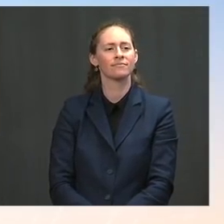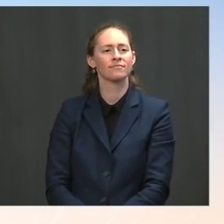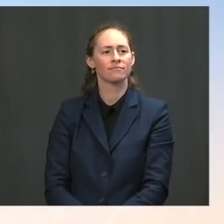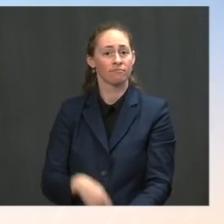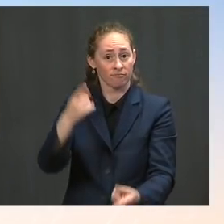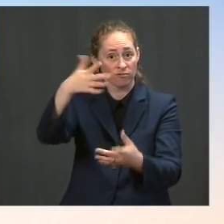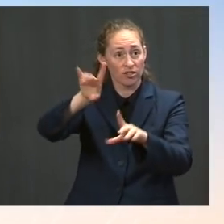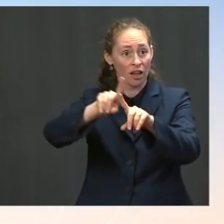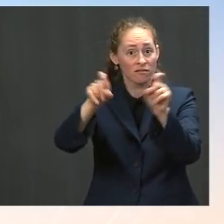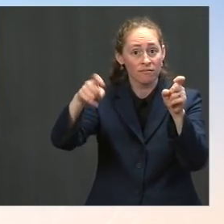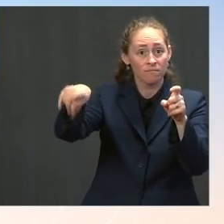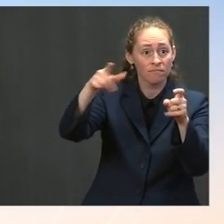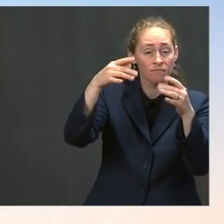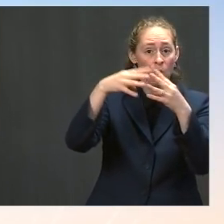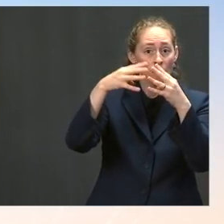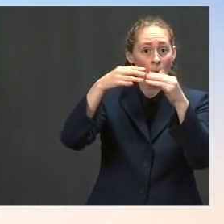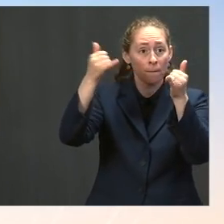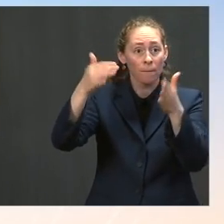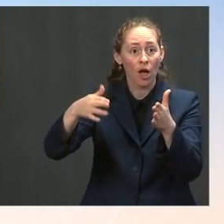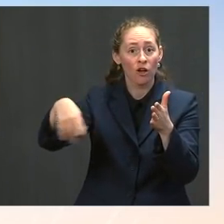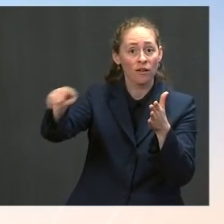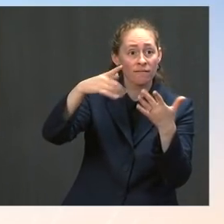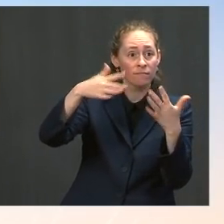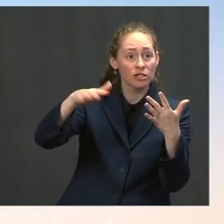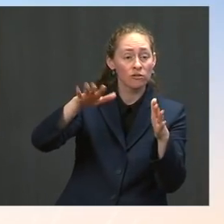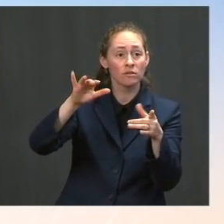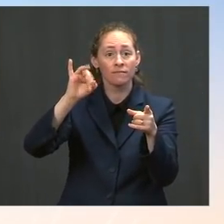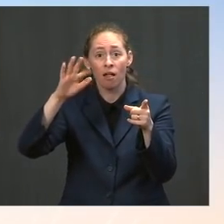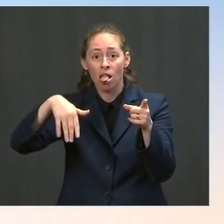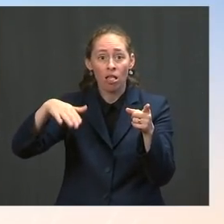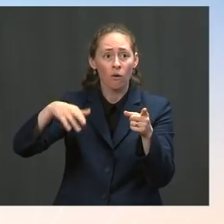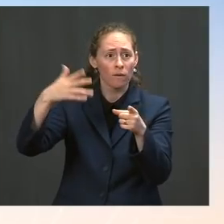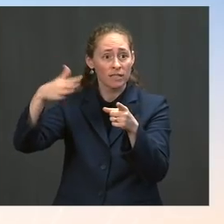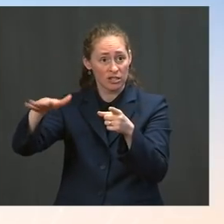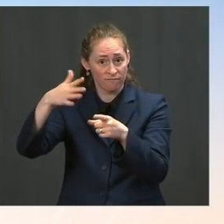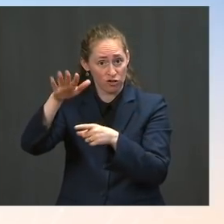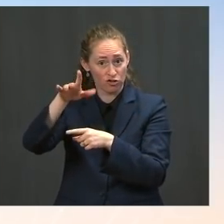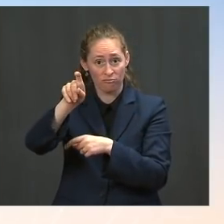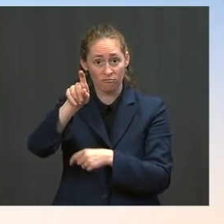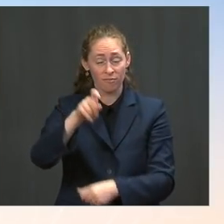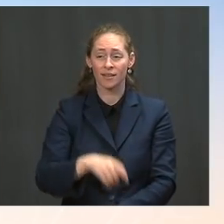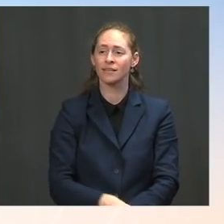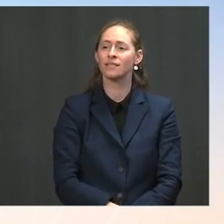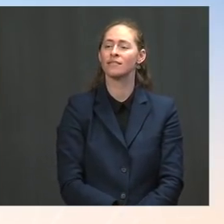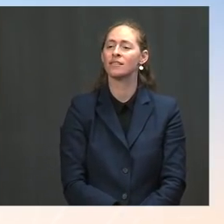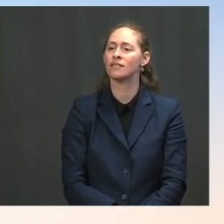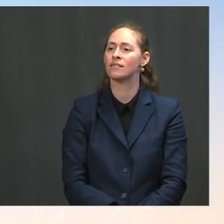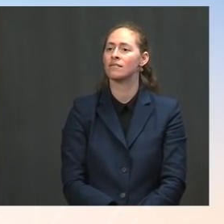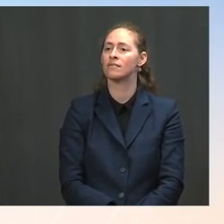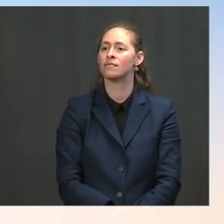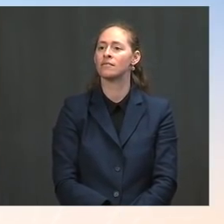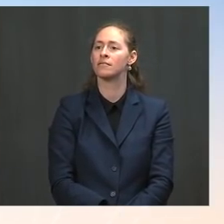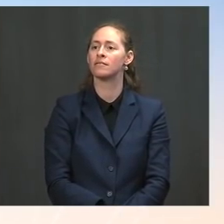to provide information on who was vaccinated and who was not? Ms. Psaki: We have certain protocols we have in place for visitors. I can see if we can provide